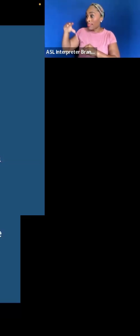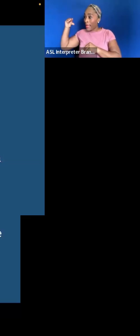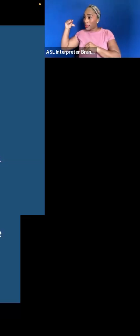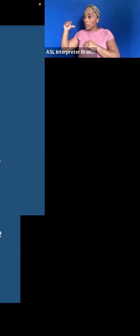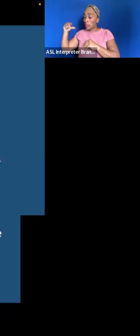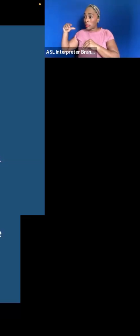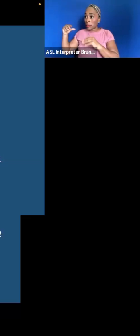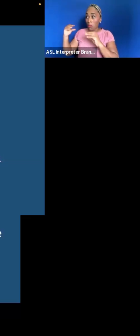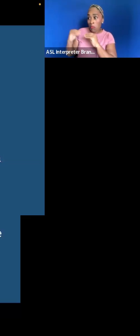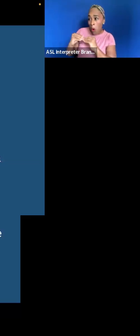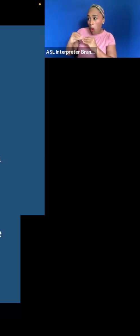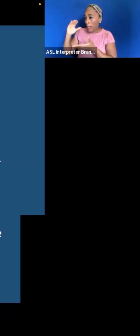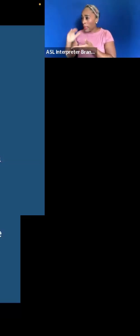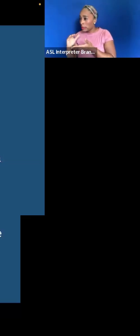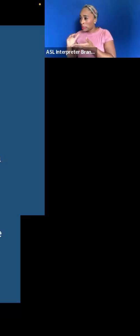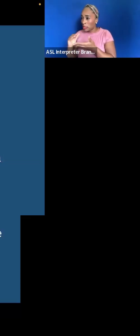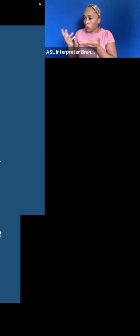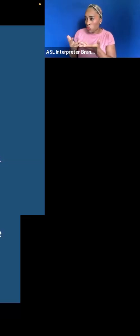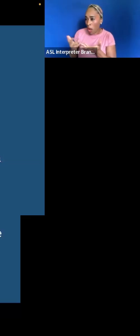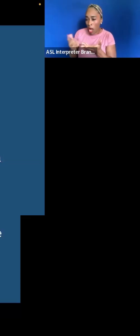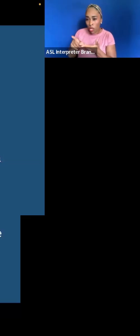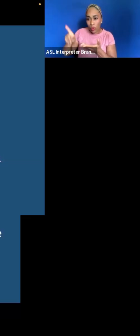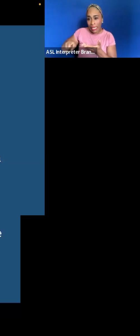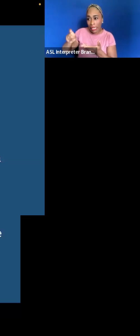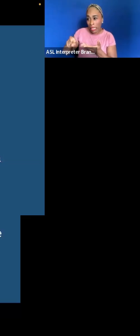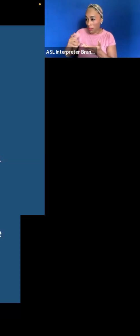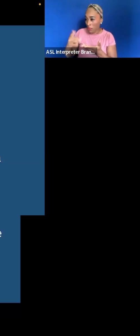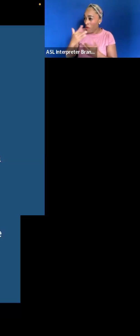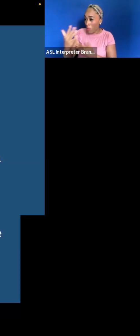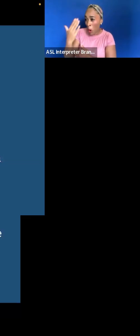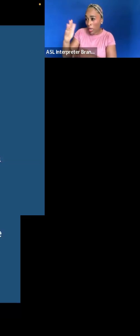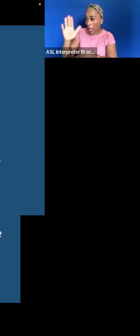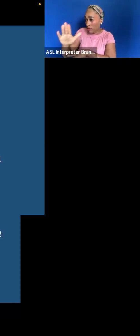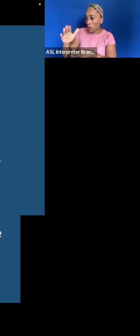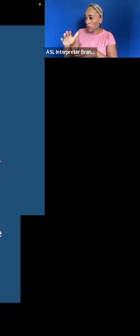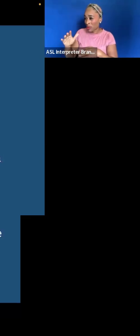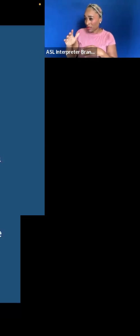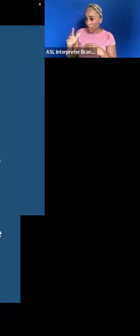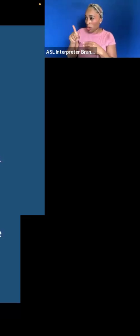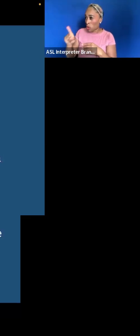You know, is there a time of day that they're less fatigued, that their eyes are less strained?